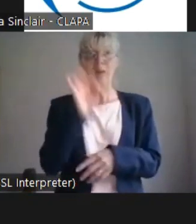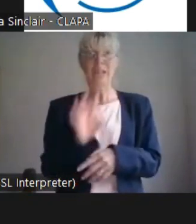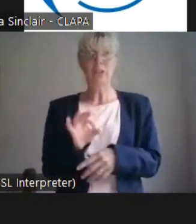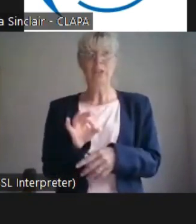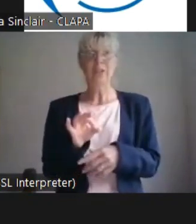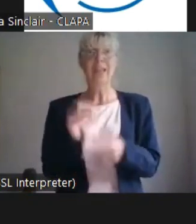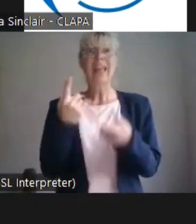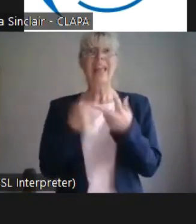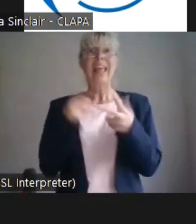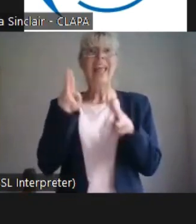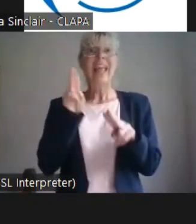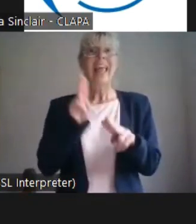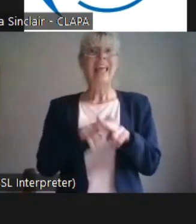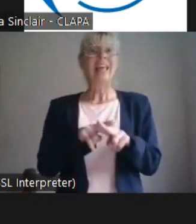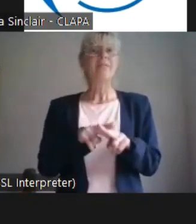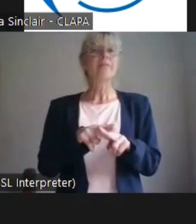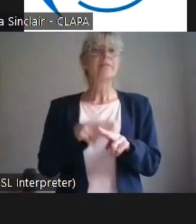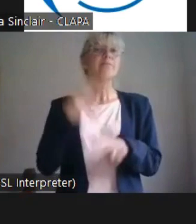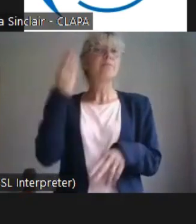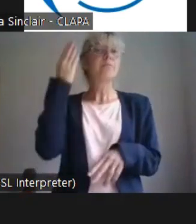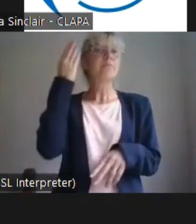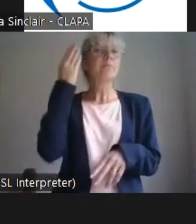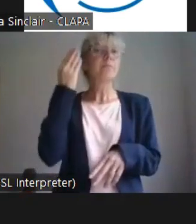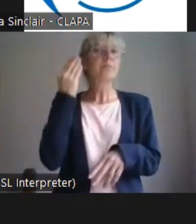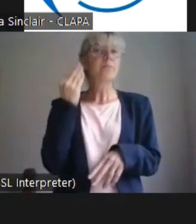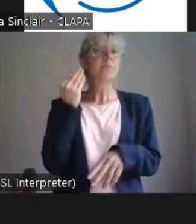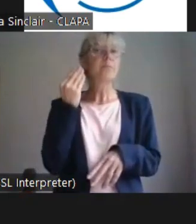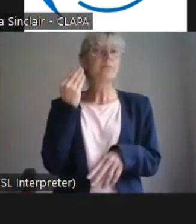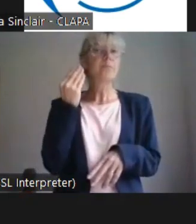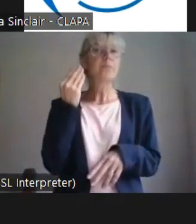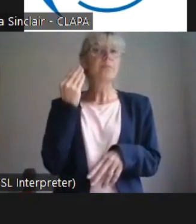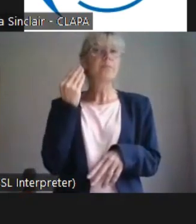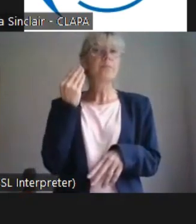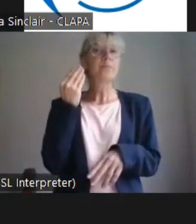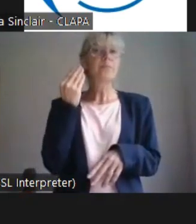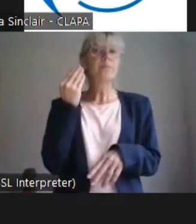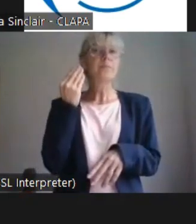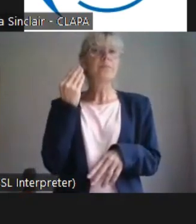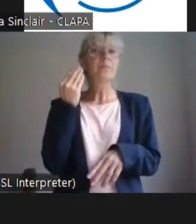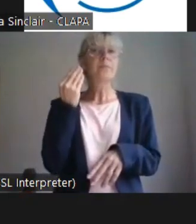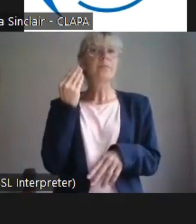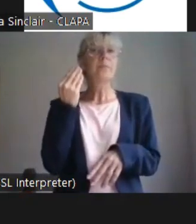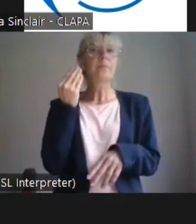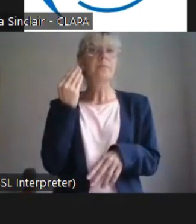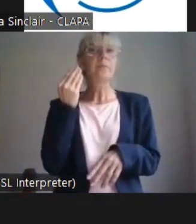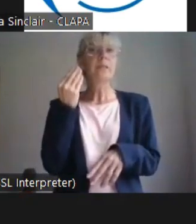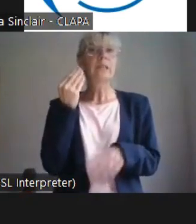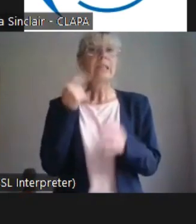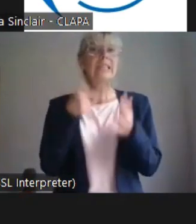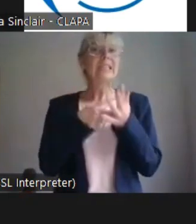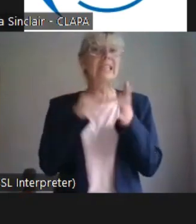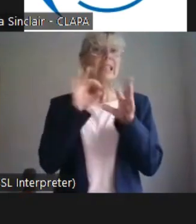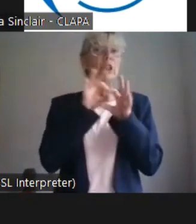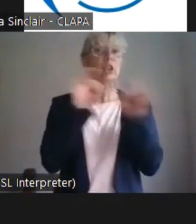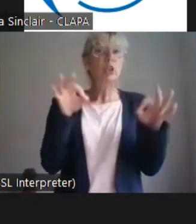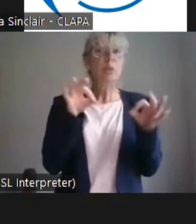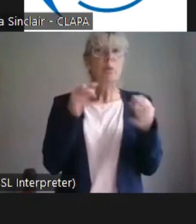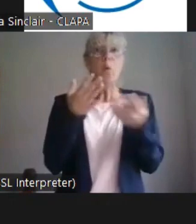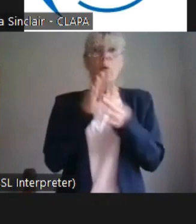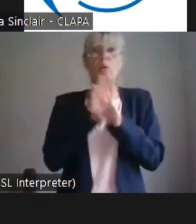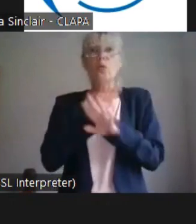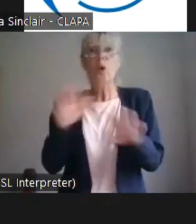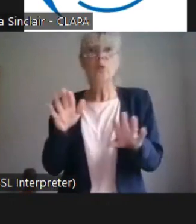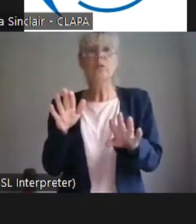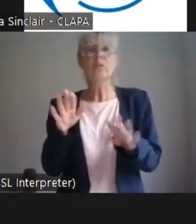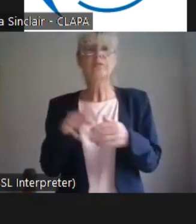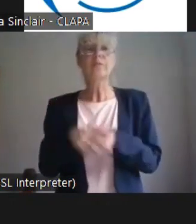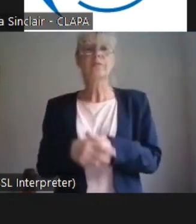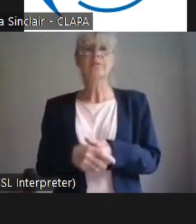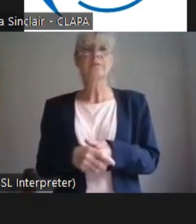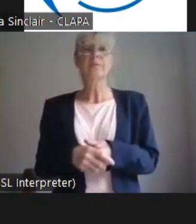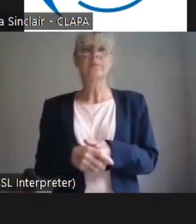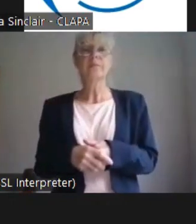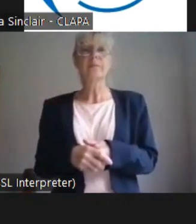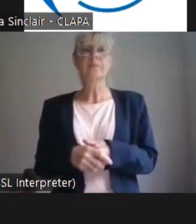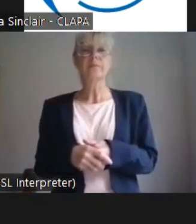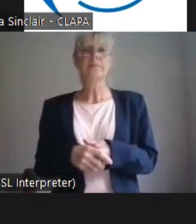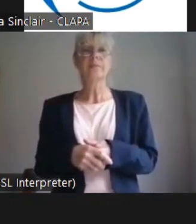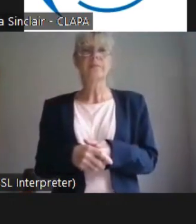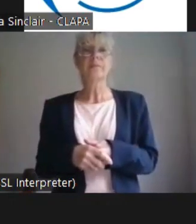impairment regarding regardless of having a p cube in the ears and the drum then definitely